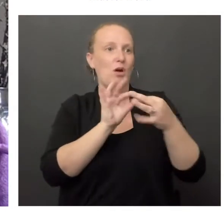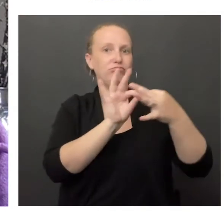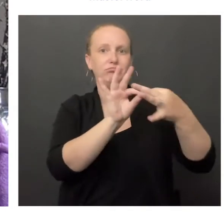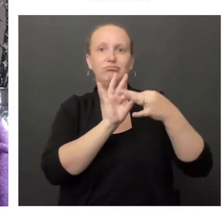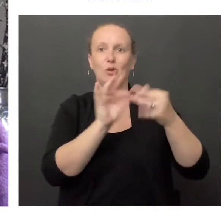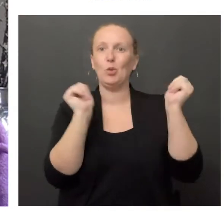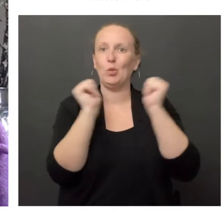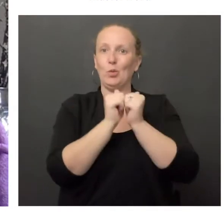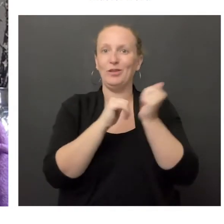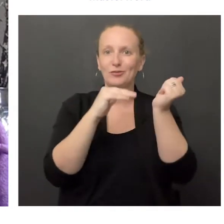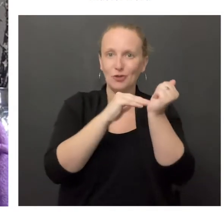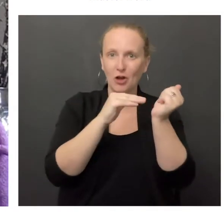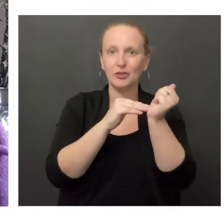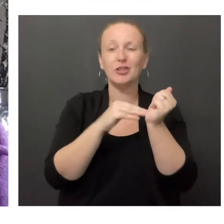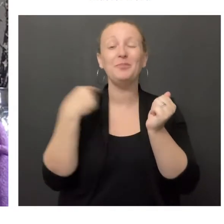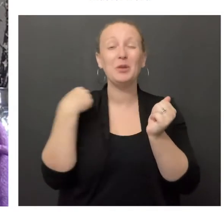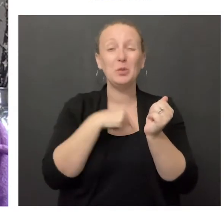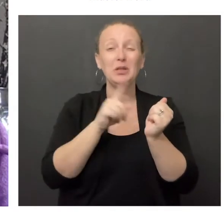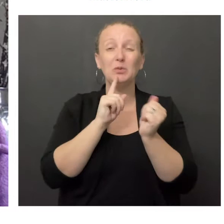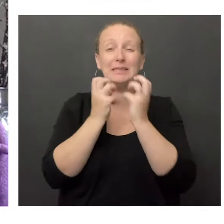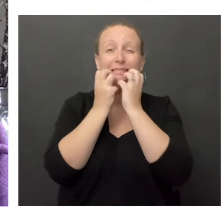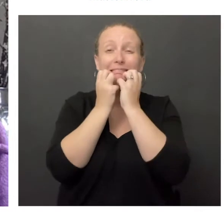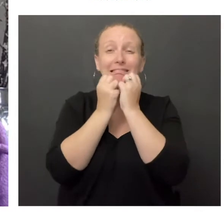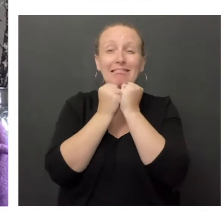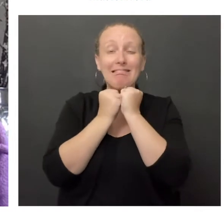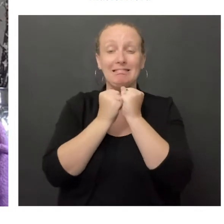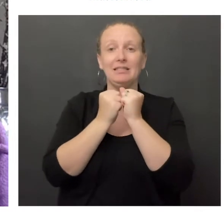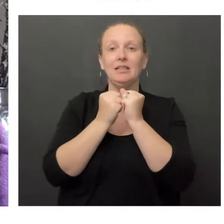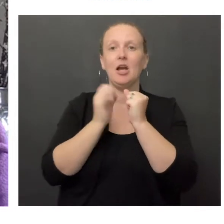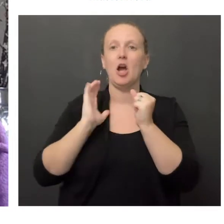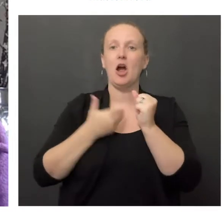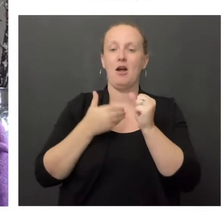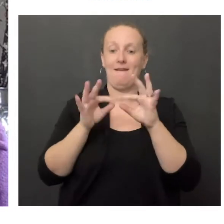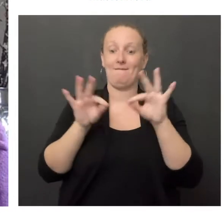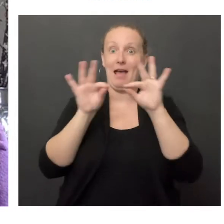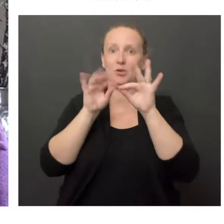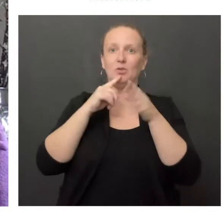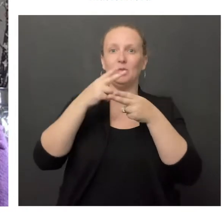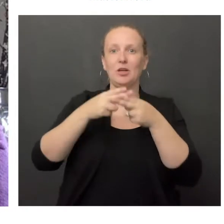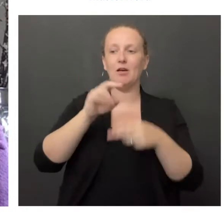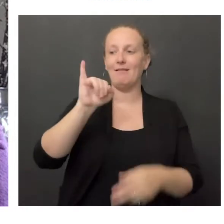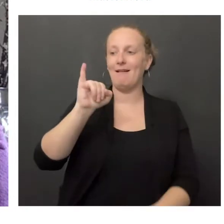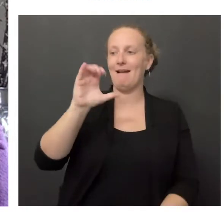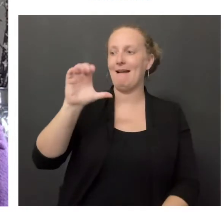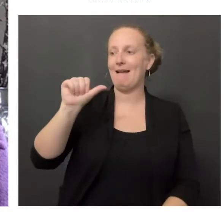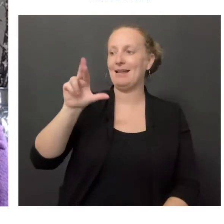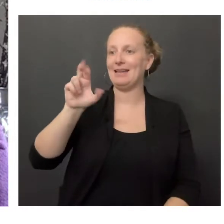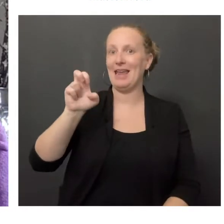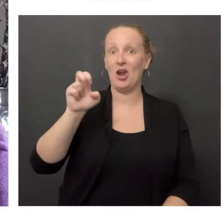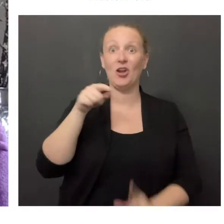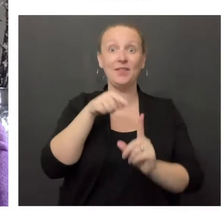And so that fits in really well with our I care values. Amazing, amazing. Wow. Thank you for sharing this.